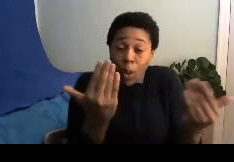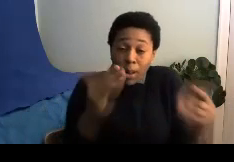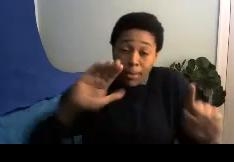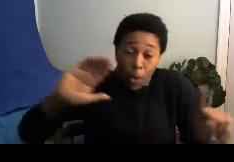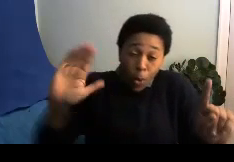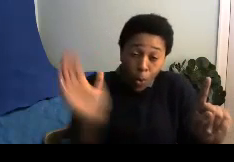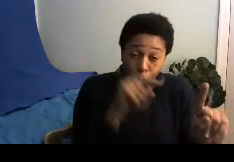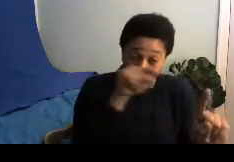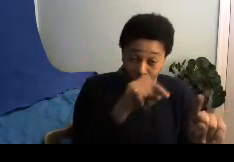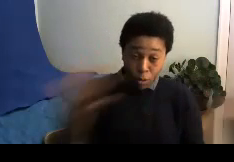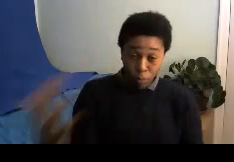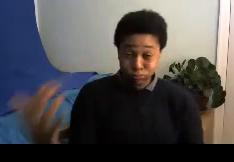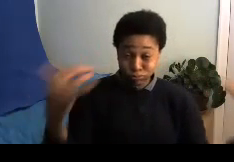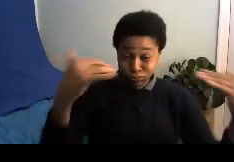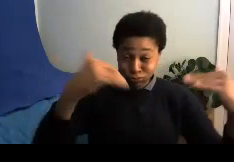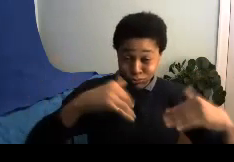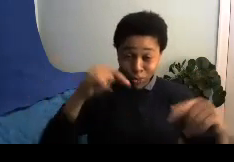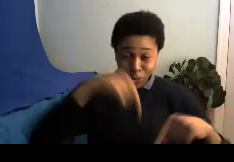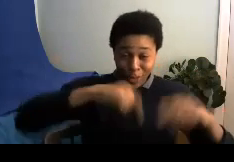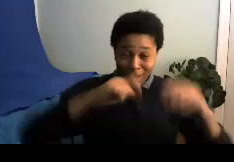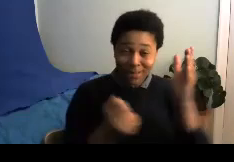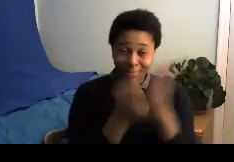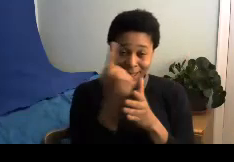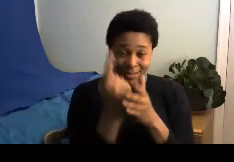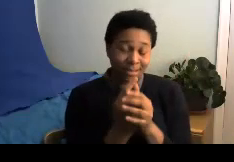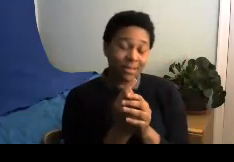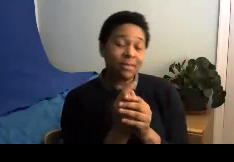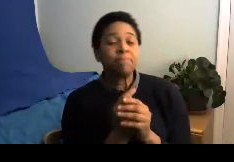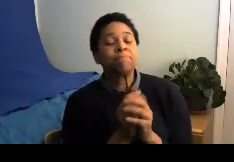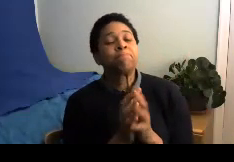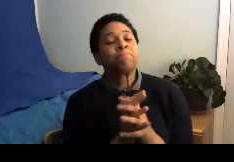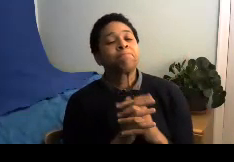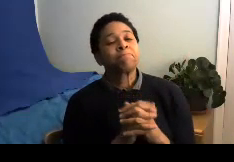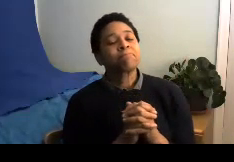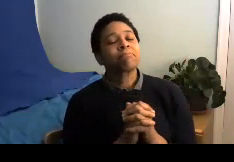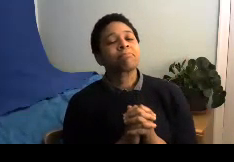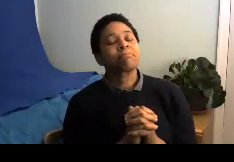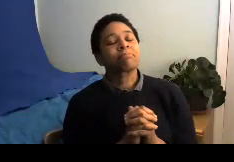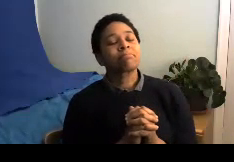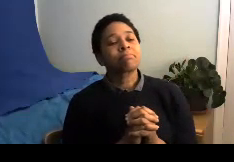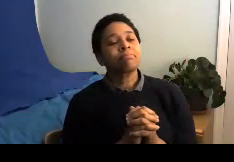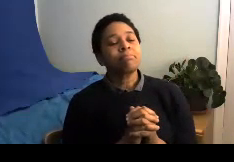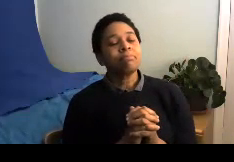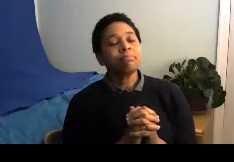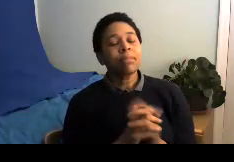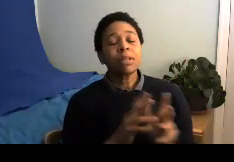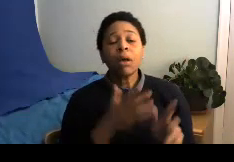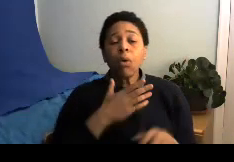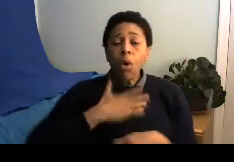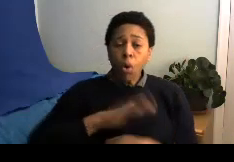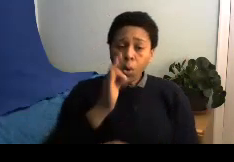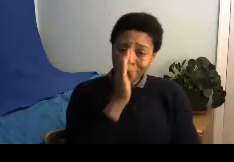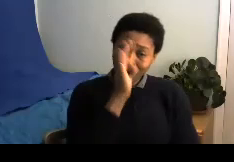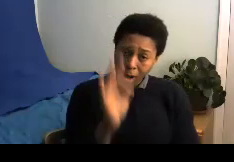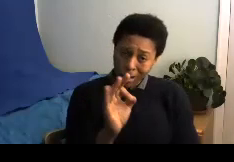attend this event here on zoom. Now, I just like to ask everyone, I think you've already